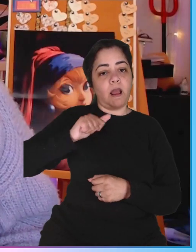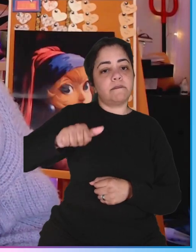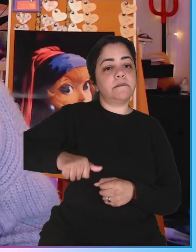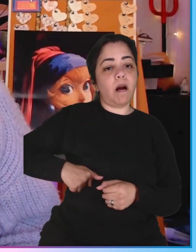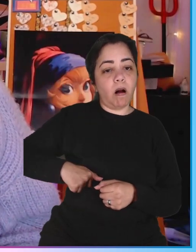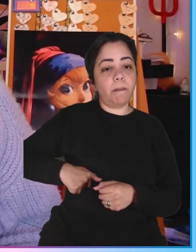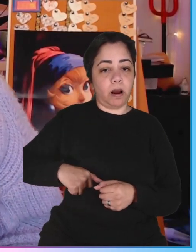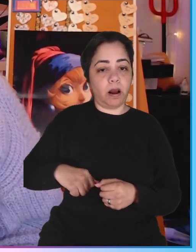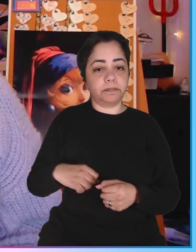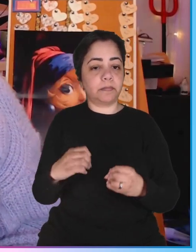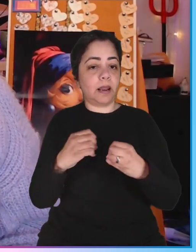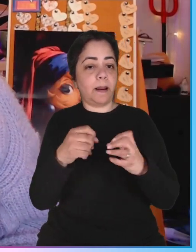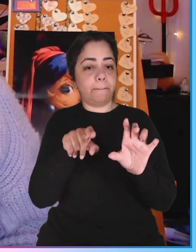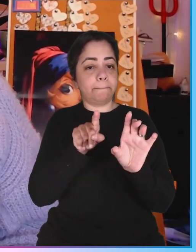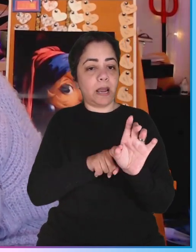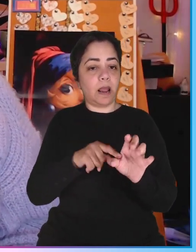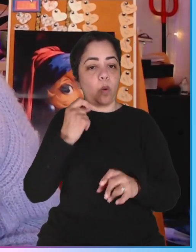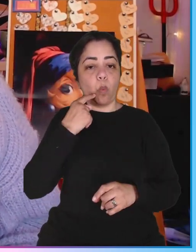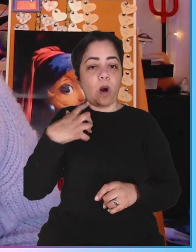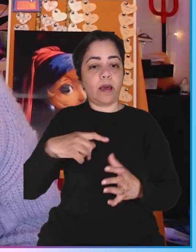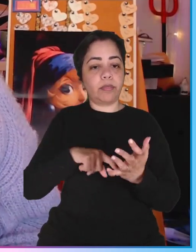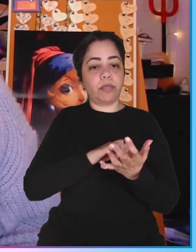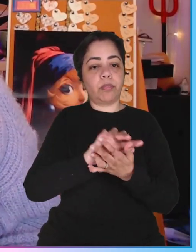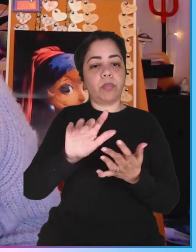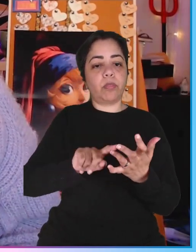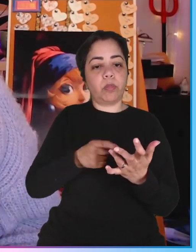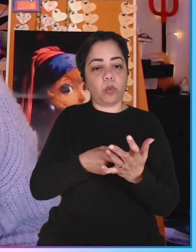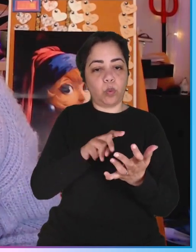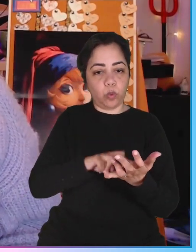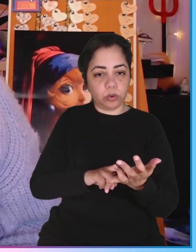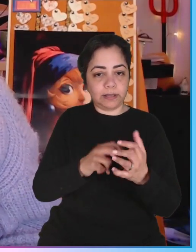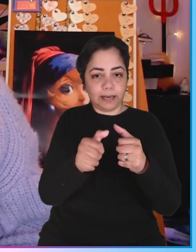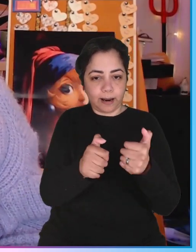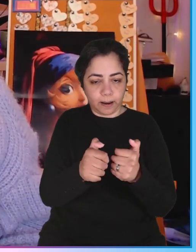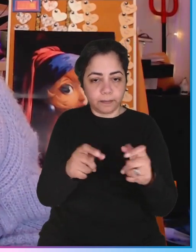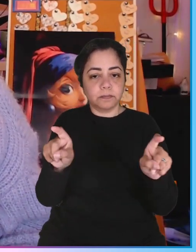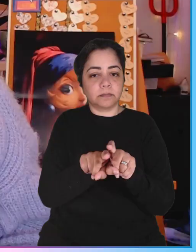This is Princess Farmer by Whitethorn Games and Samobee Games.